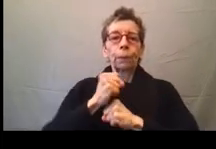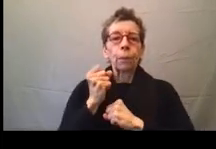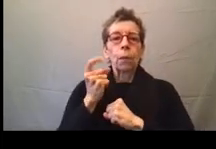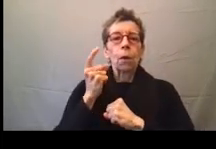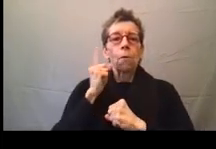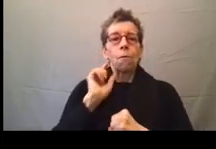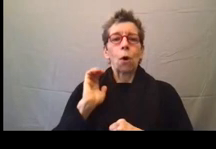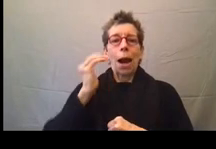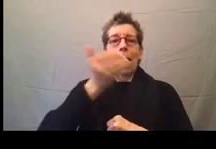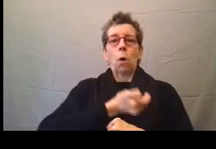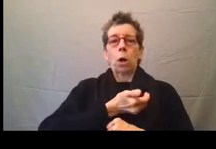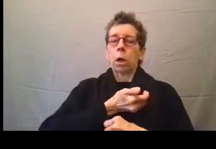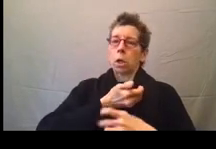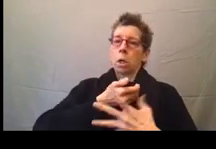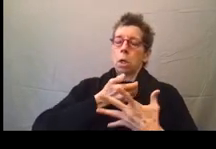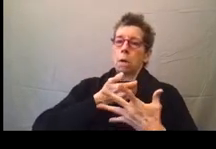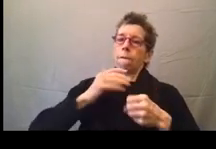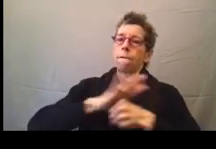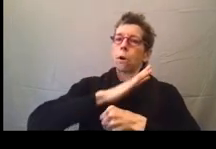am sure many of you have thought about it, and I am looking forward to hearing what your